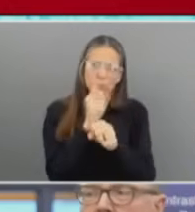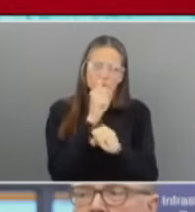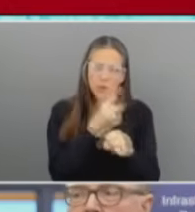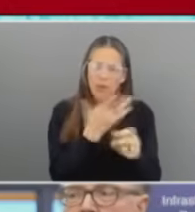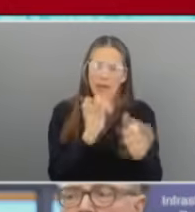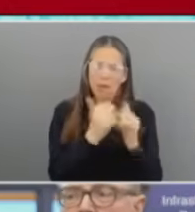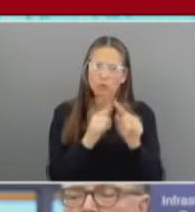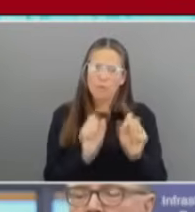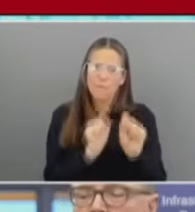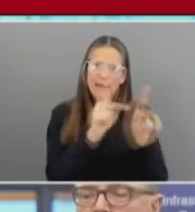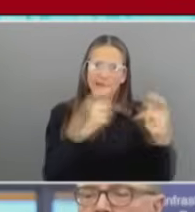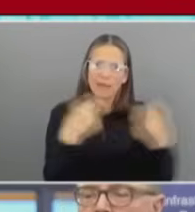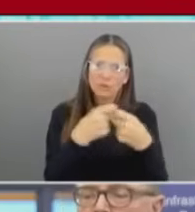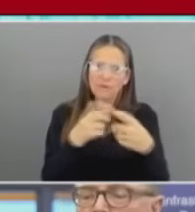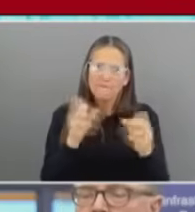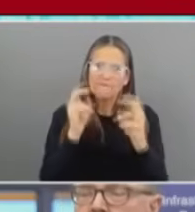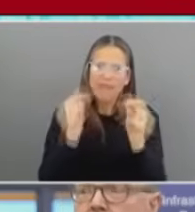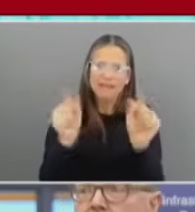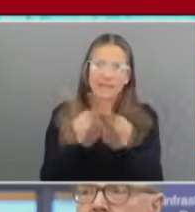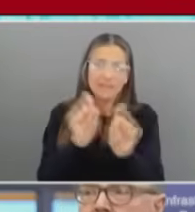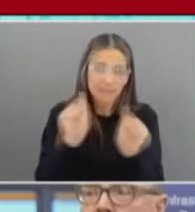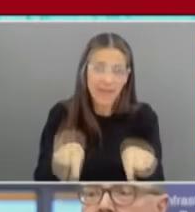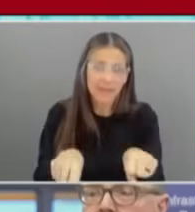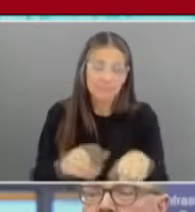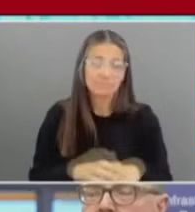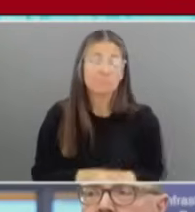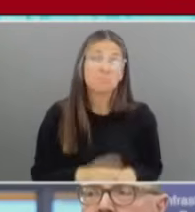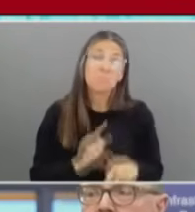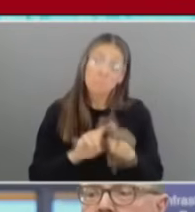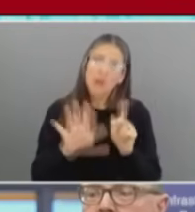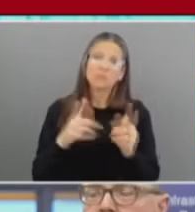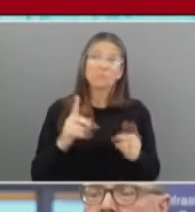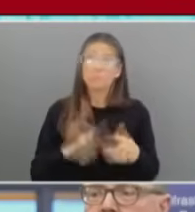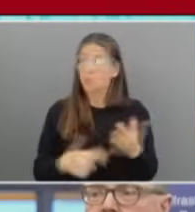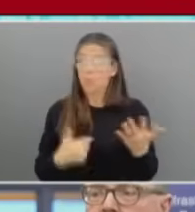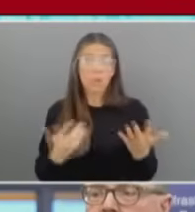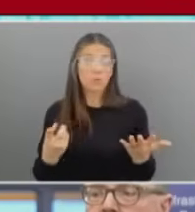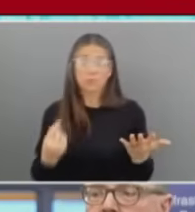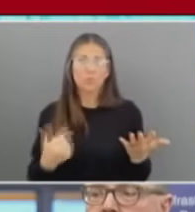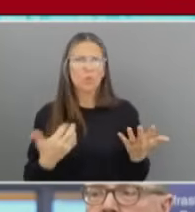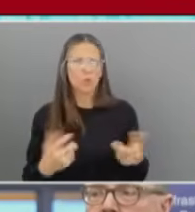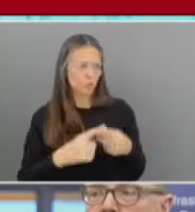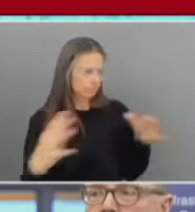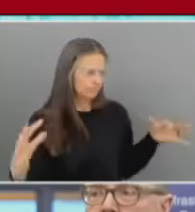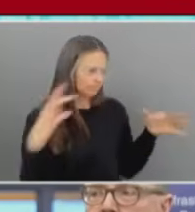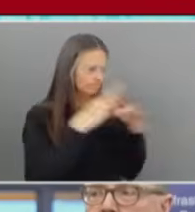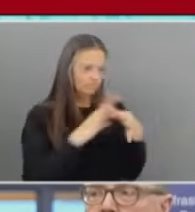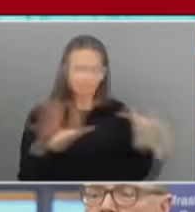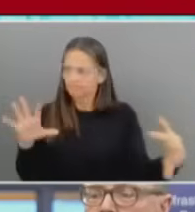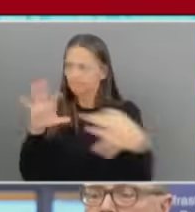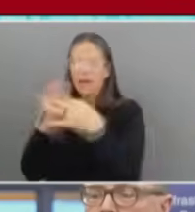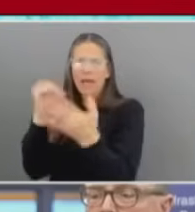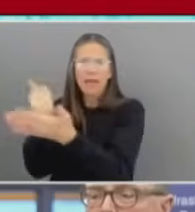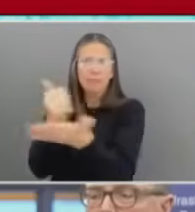THOSE ARE THOSE DETAILS THAT WE’RE TRYING TO WORK THROUGH TO MAKE SURE WE’RE THERE TO GET THAT POWER RESTORED AS QUICKLY AS POSSIBLE. HOWEVER, WE CAN HELP THEM.